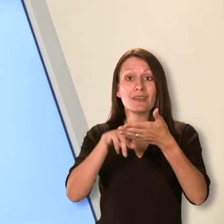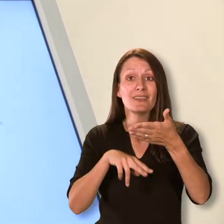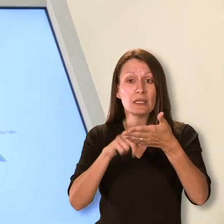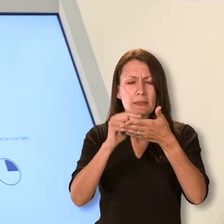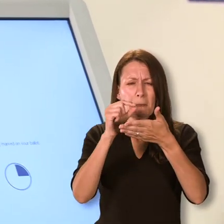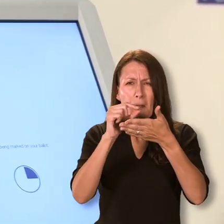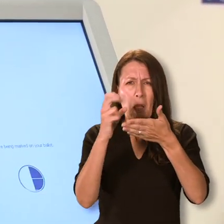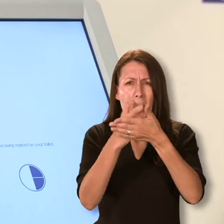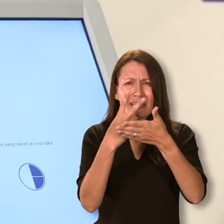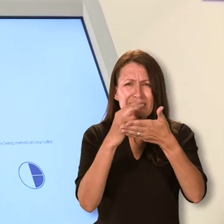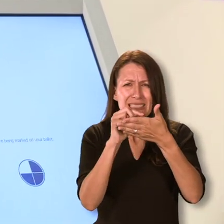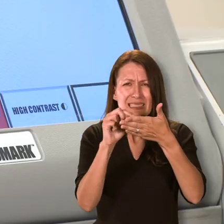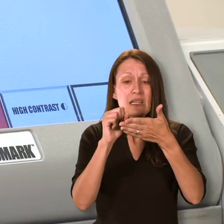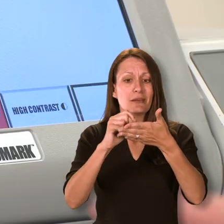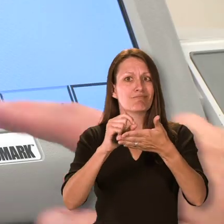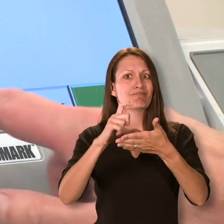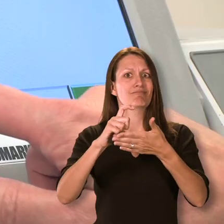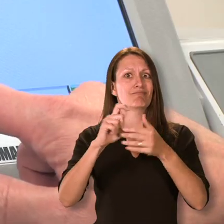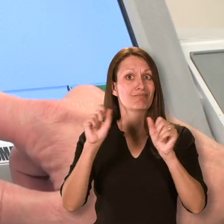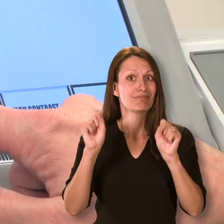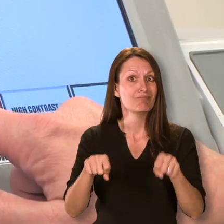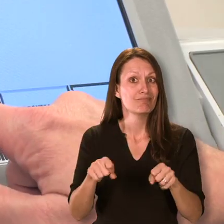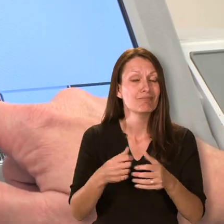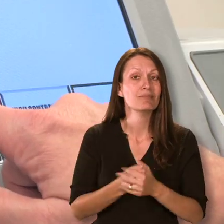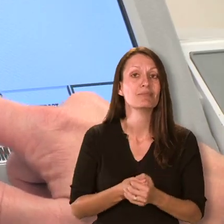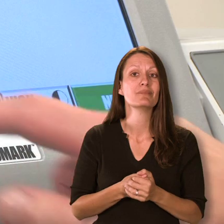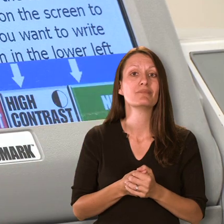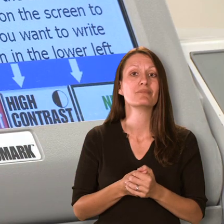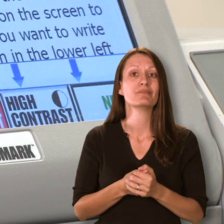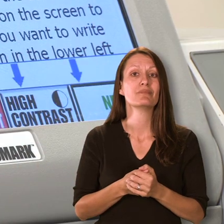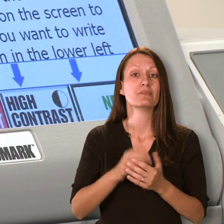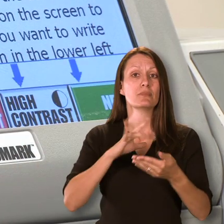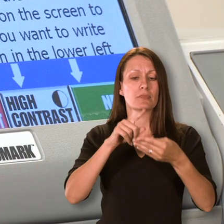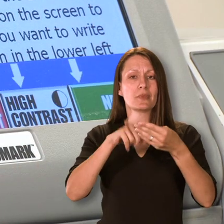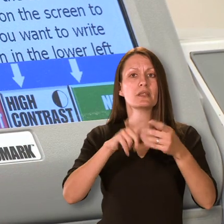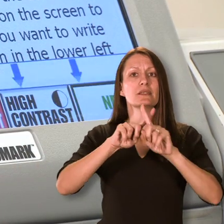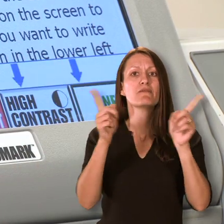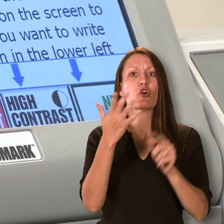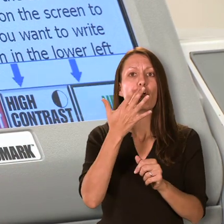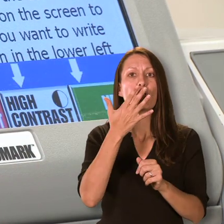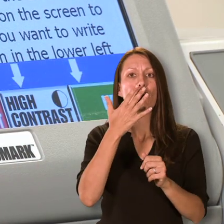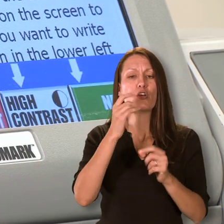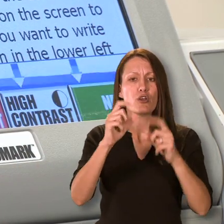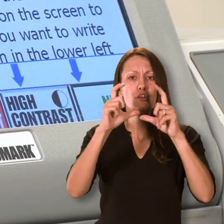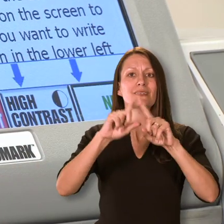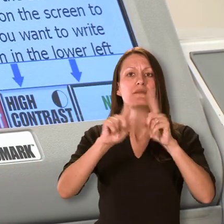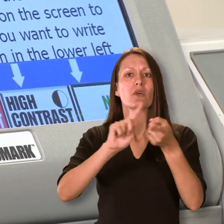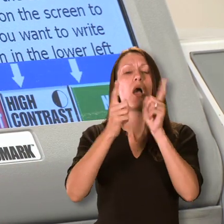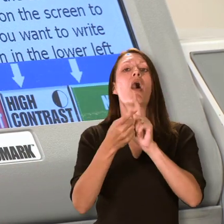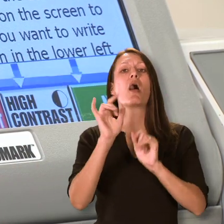The AutoMark allows voters to enlarge the size of the text on the ballot so that it is easier to see,